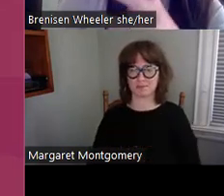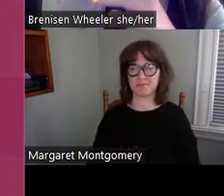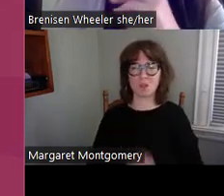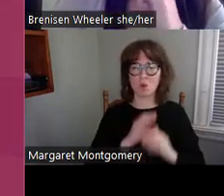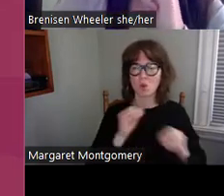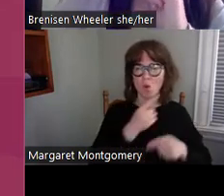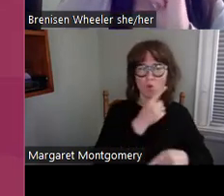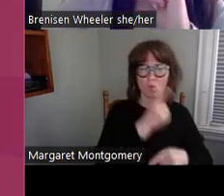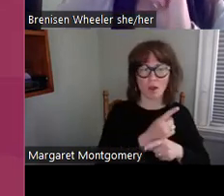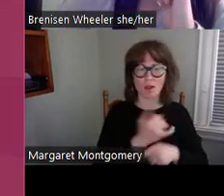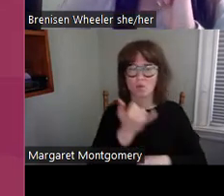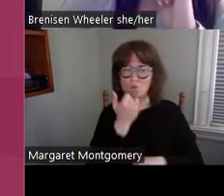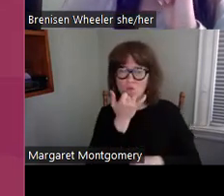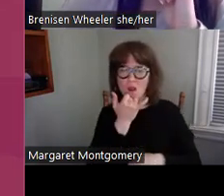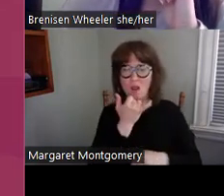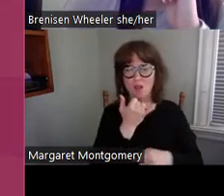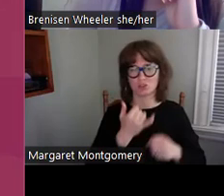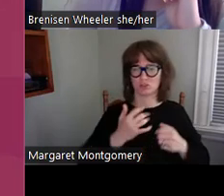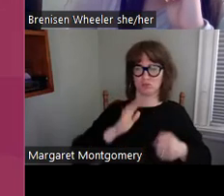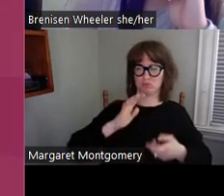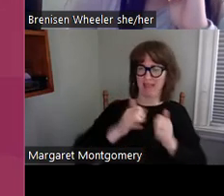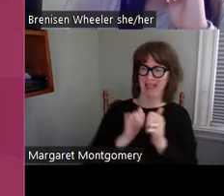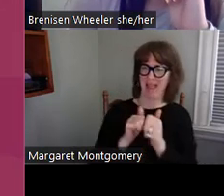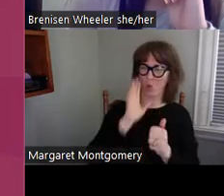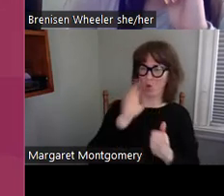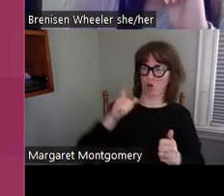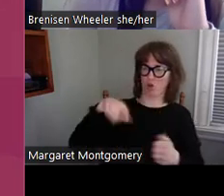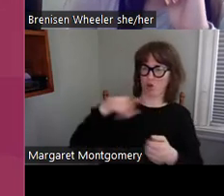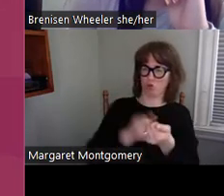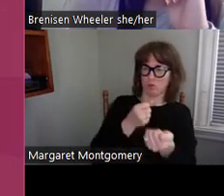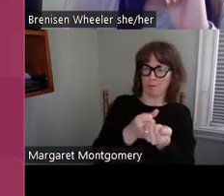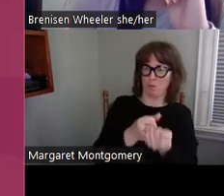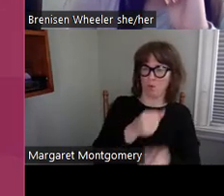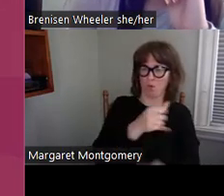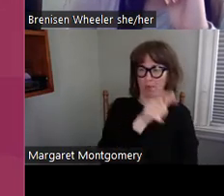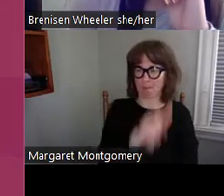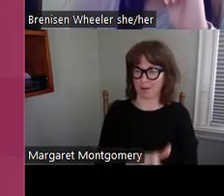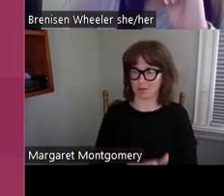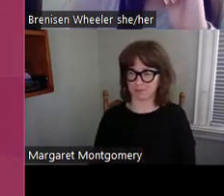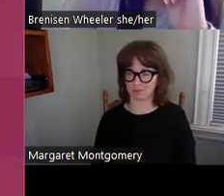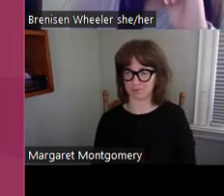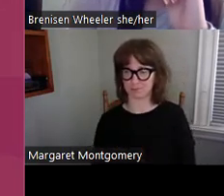a more or less support to this person in the scenario